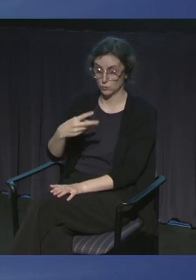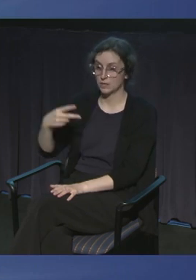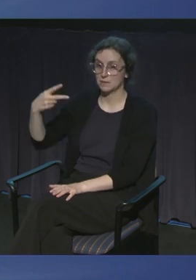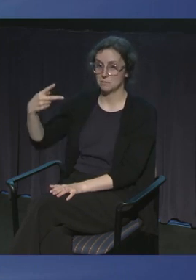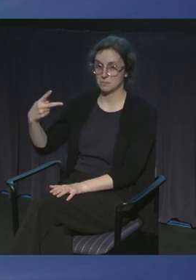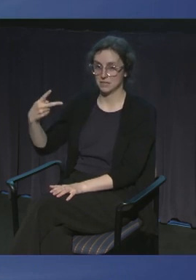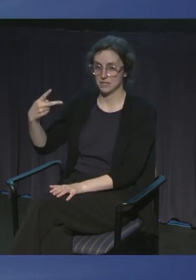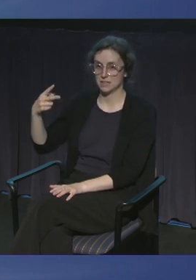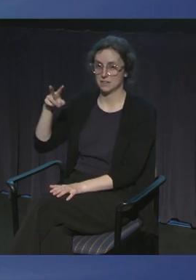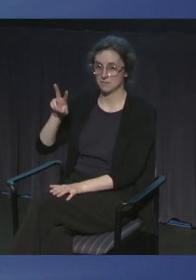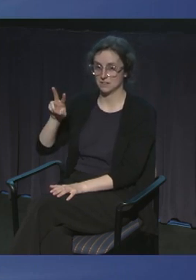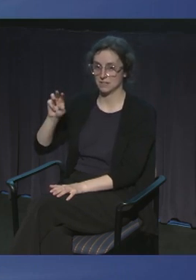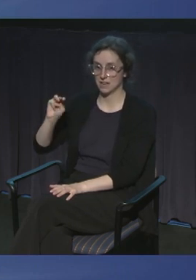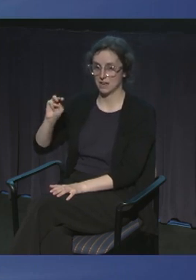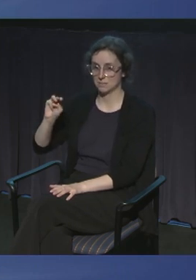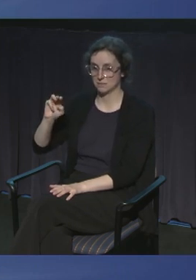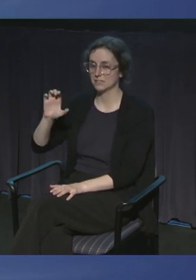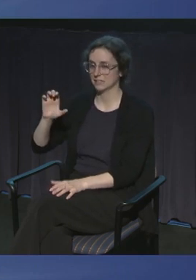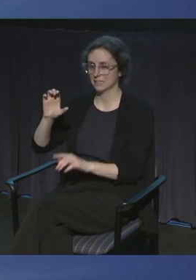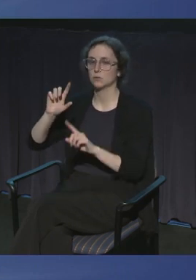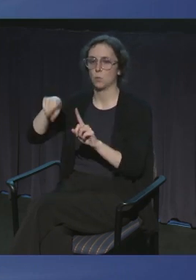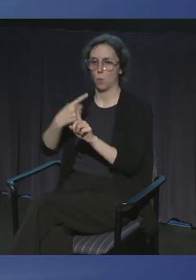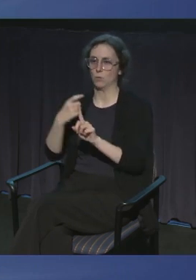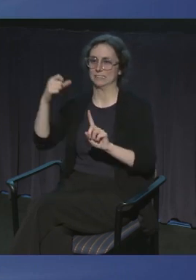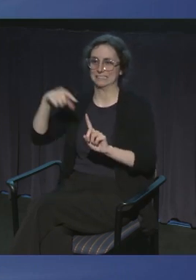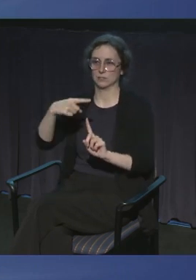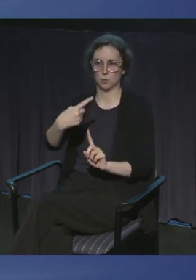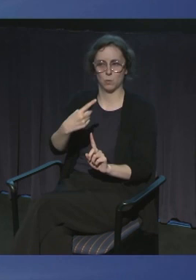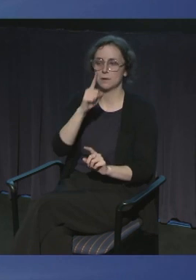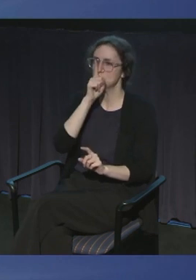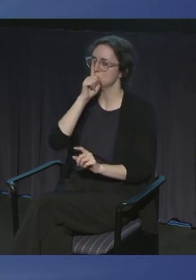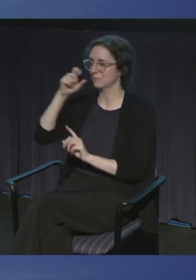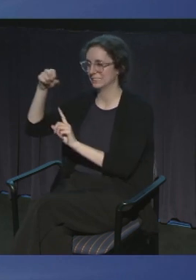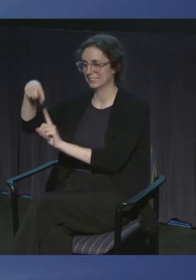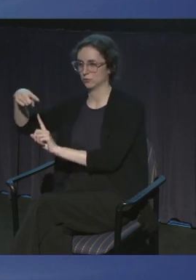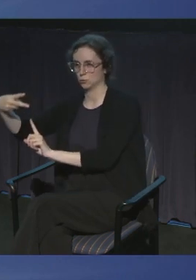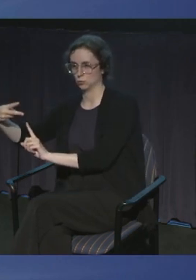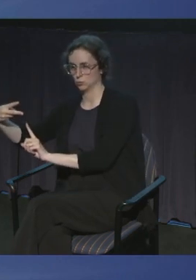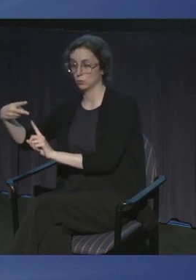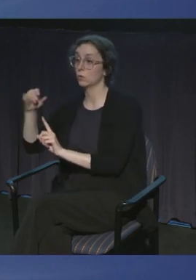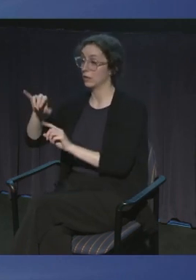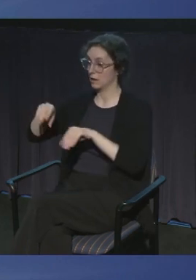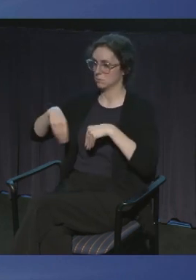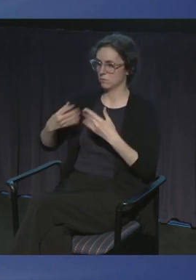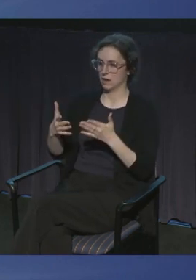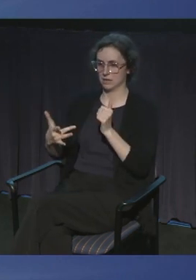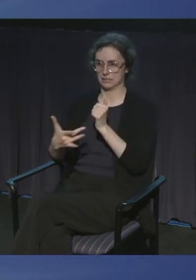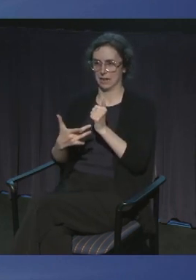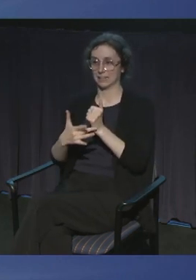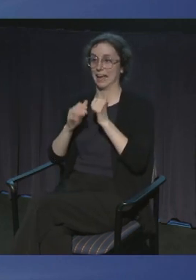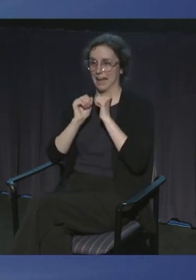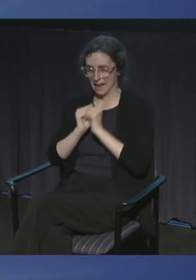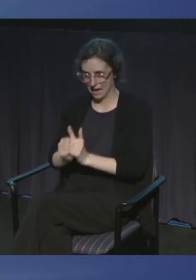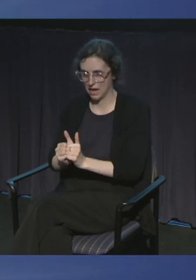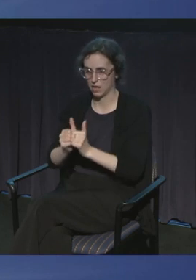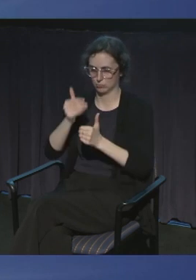1000-2000 PICOGRAMS PER MIL. CAN ONLY BE SIGNAL 1, NOT SIGNAL 2. IT PROVIDED THE MECHANISM OF HOW THIS IS DONE AND SARS-COV2